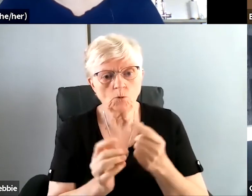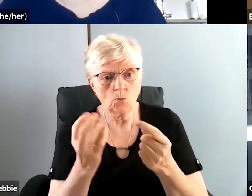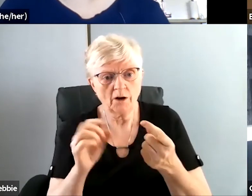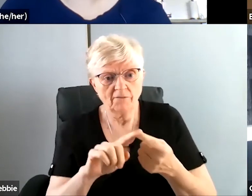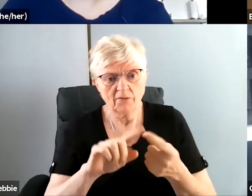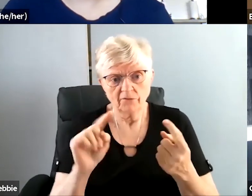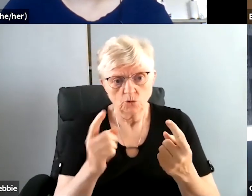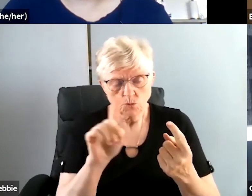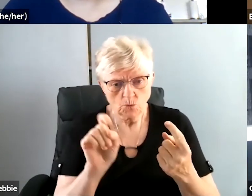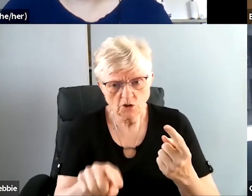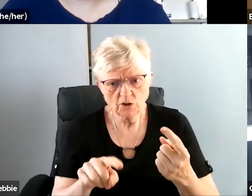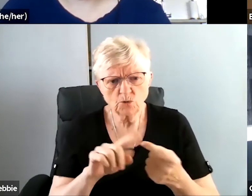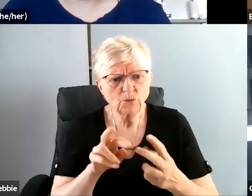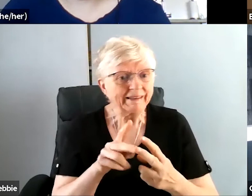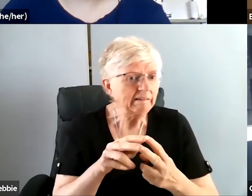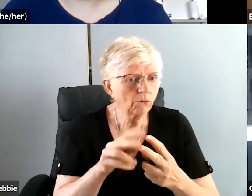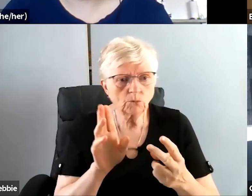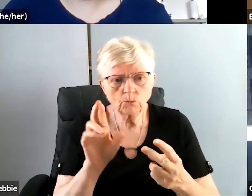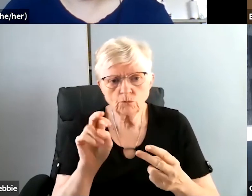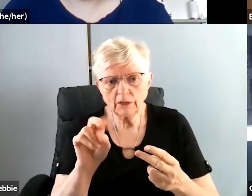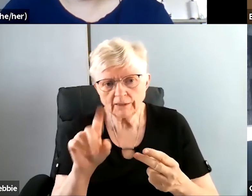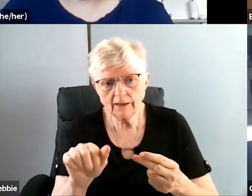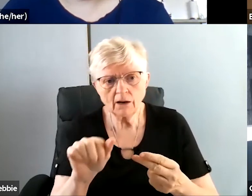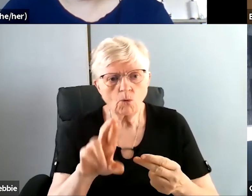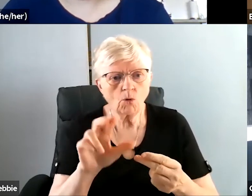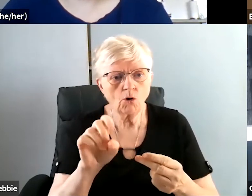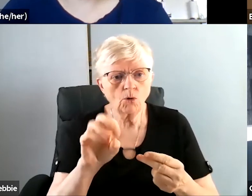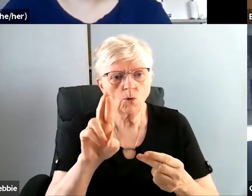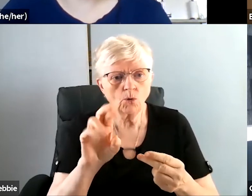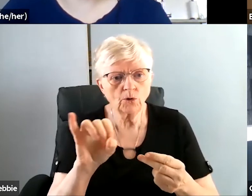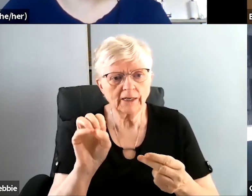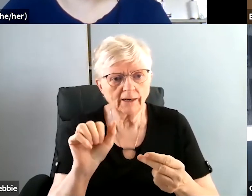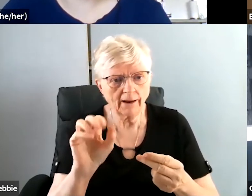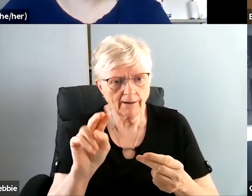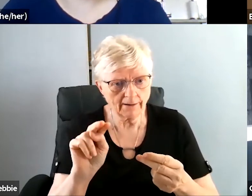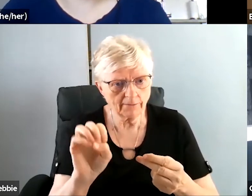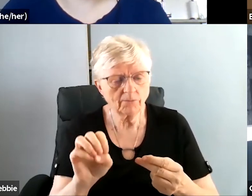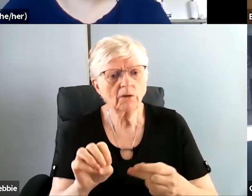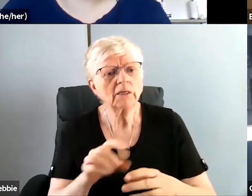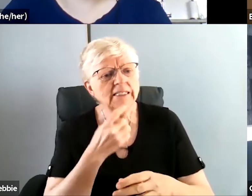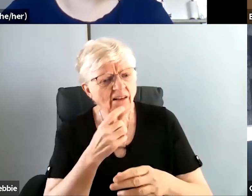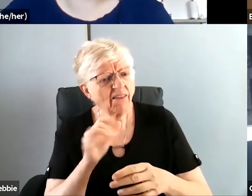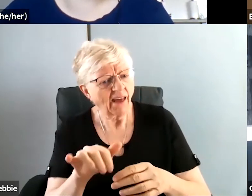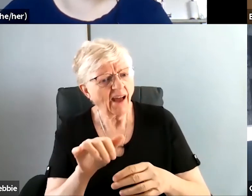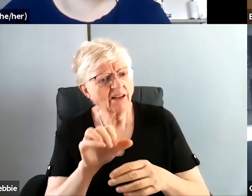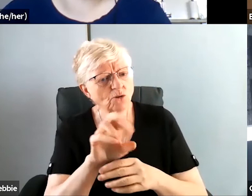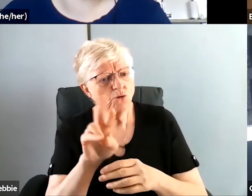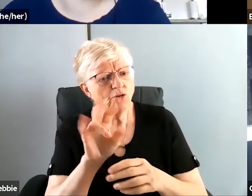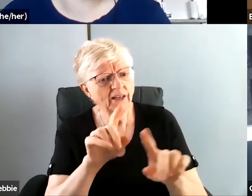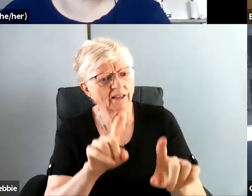SO FORTH SO WE MIGHT HAVE TO DO SOME FOLLOW-UP WITH SOME OF THOSE. I THINK ONE OF THE FIRST QUESTIONS I LOOKED AT HERE, AND THIS IS TO EITHER BRENDA OR LORIENNE, THE SURVEY RESULTS ARE INTERESTING.